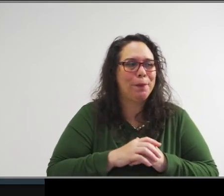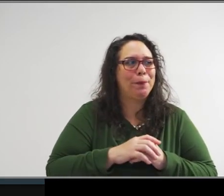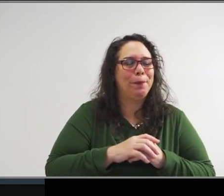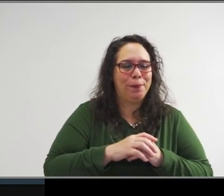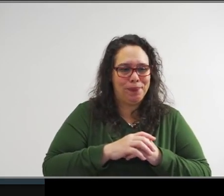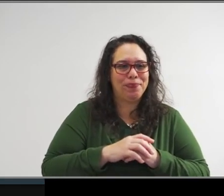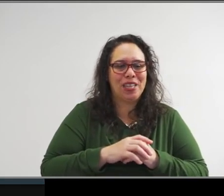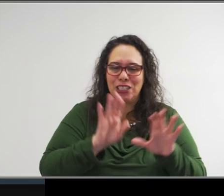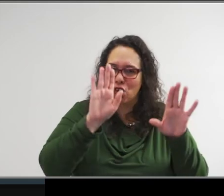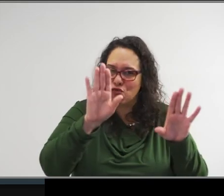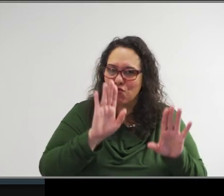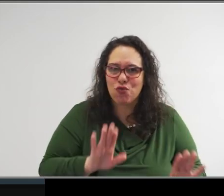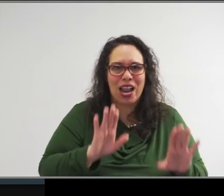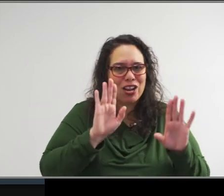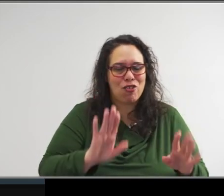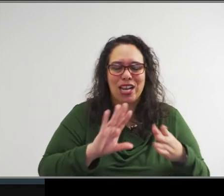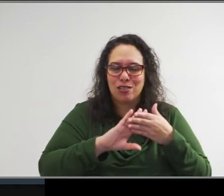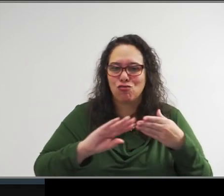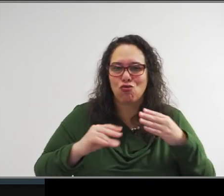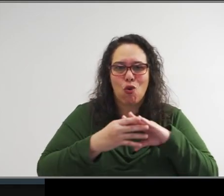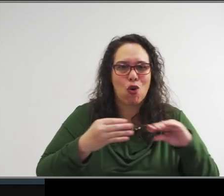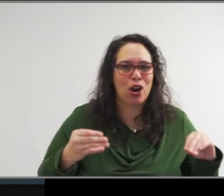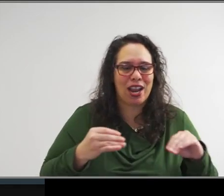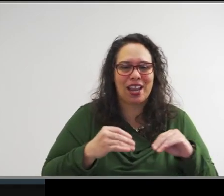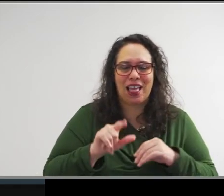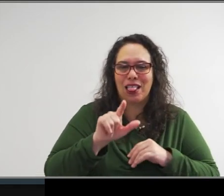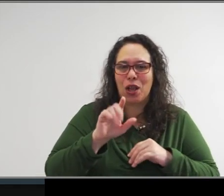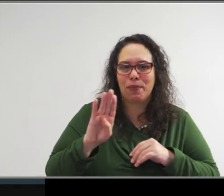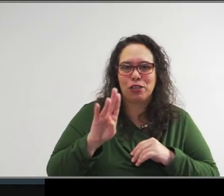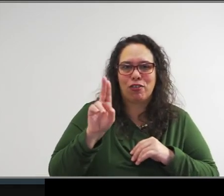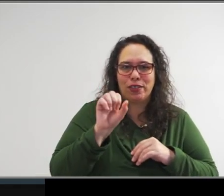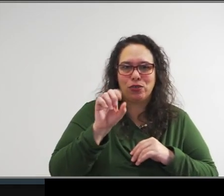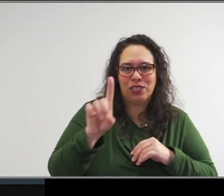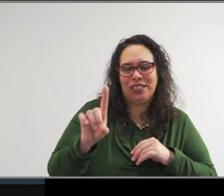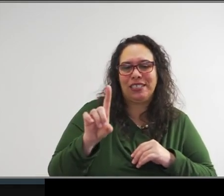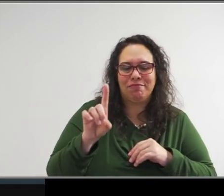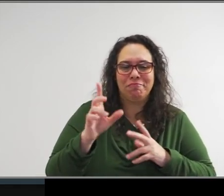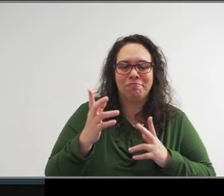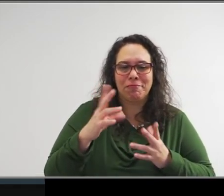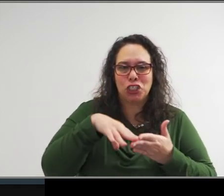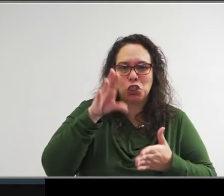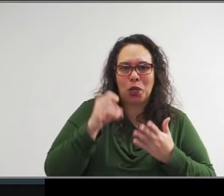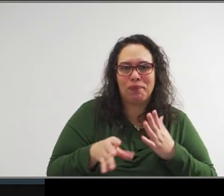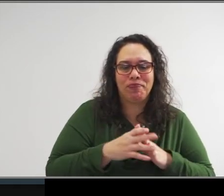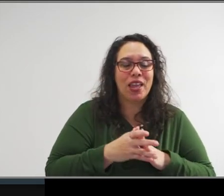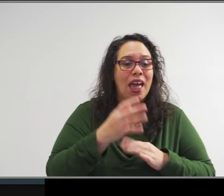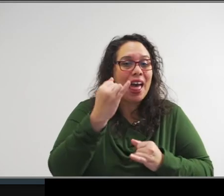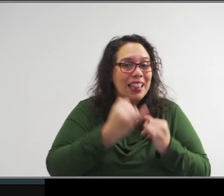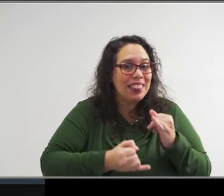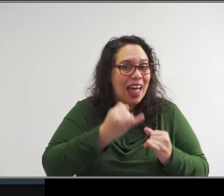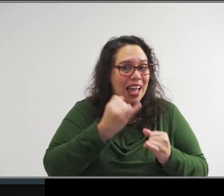and a great story and a great Long Beach Unified student. And then lastly, I want to shout out